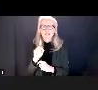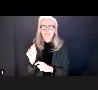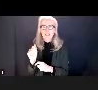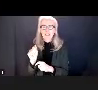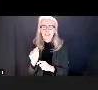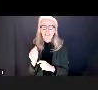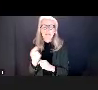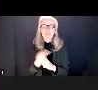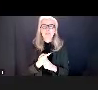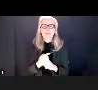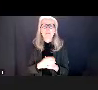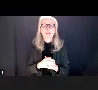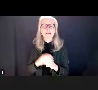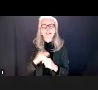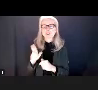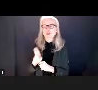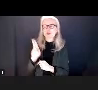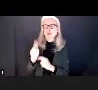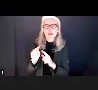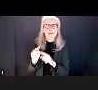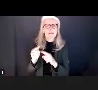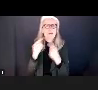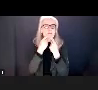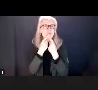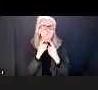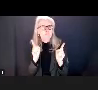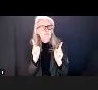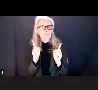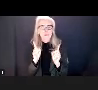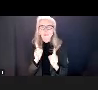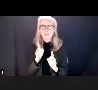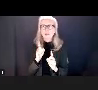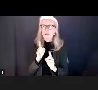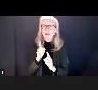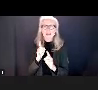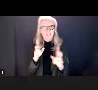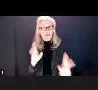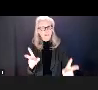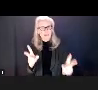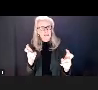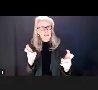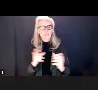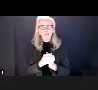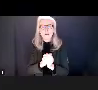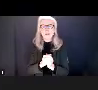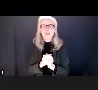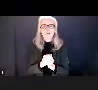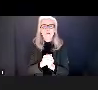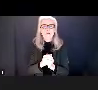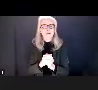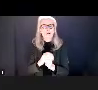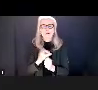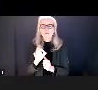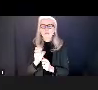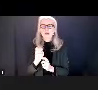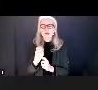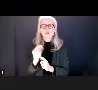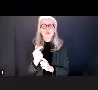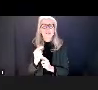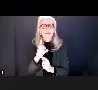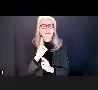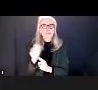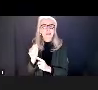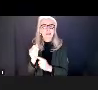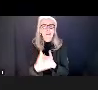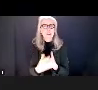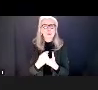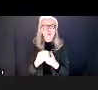Nation had announced that the theme is Fostering Disability Inclusive Society for Advancing Social